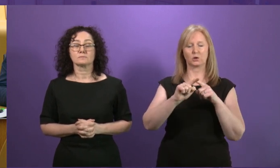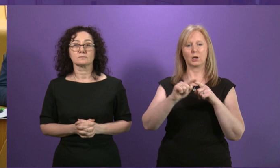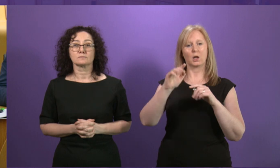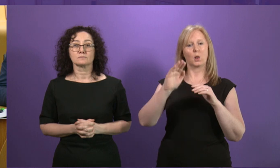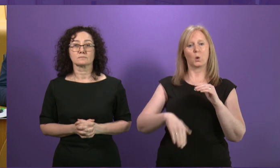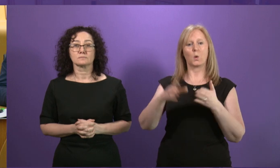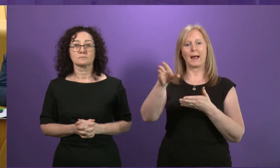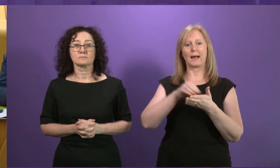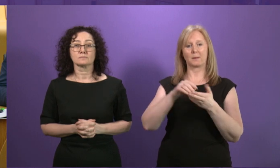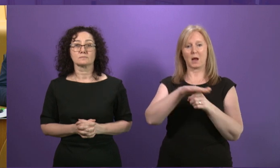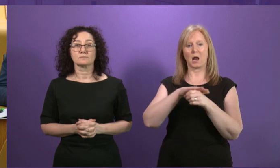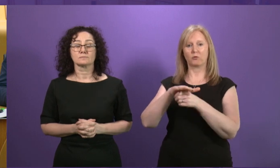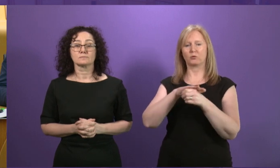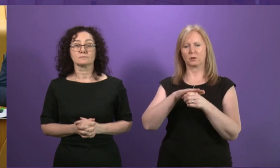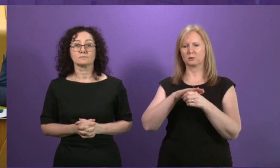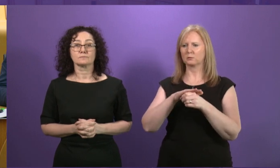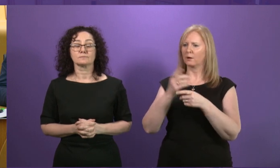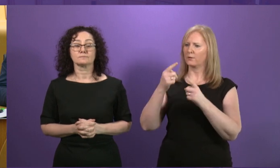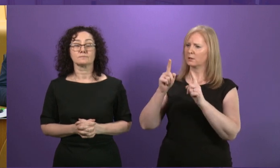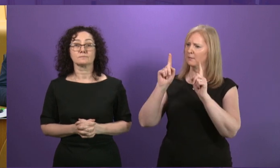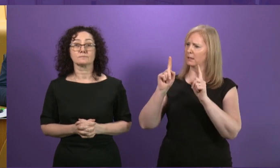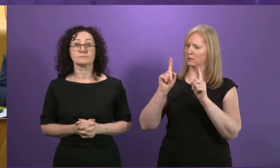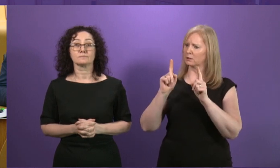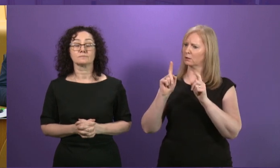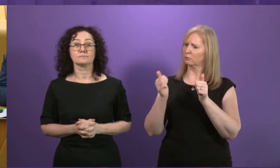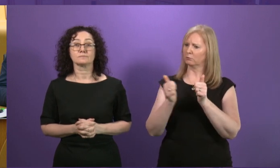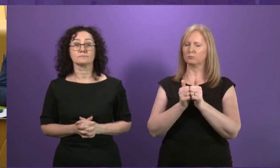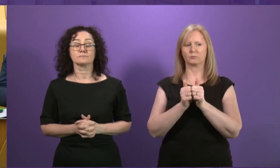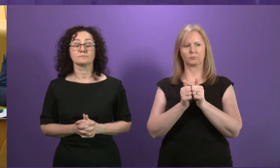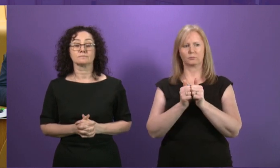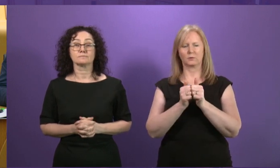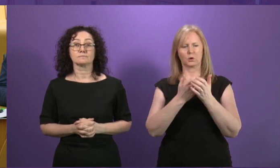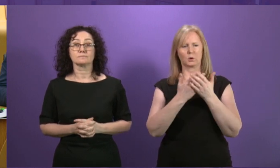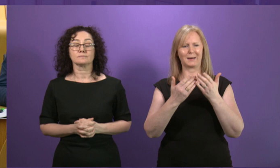Does the First Minister share my concerns that too many communities are not benefiting